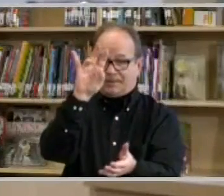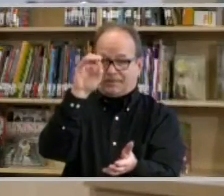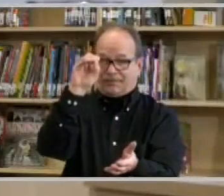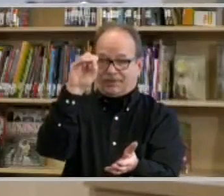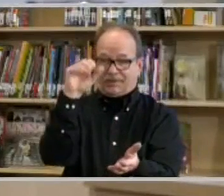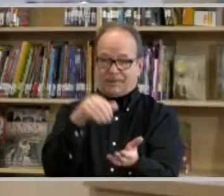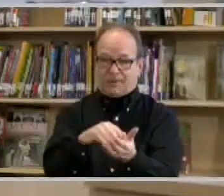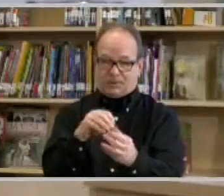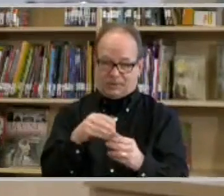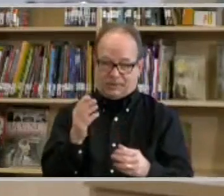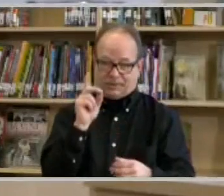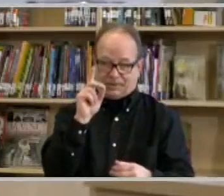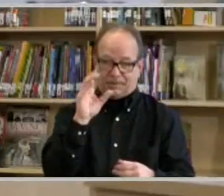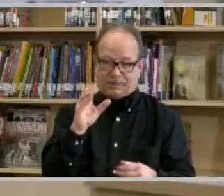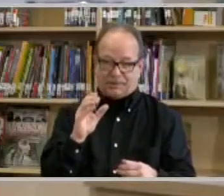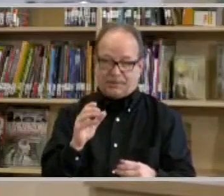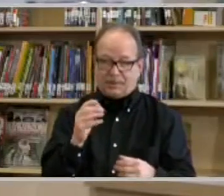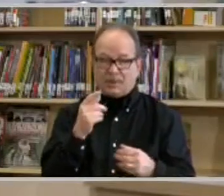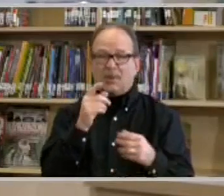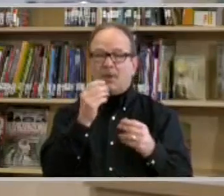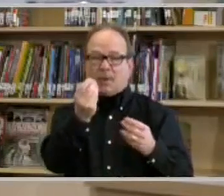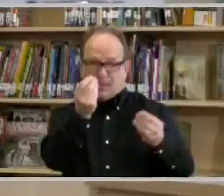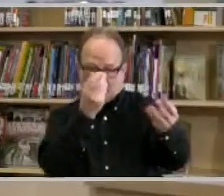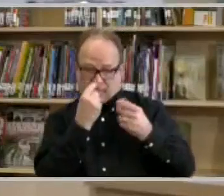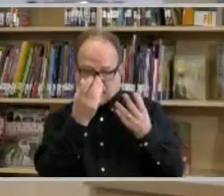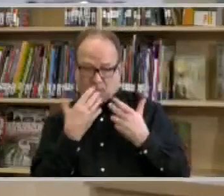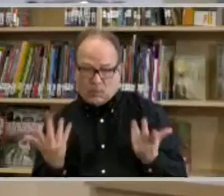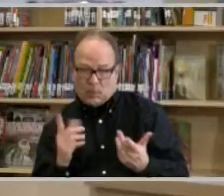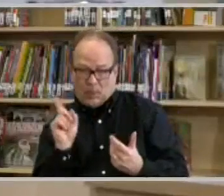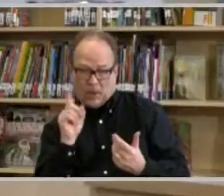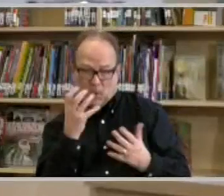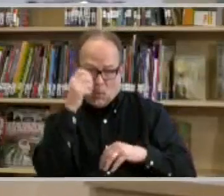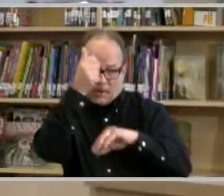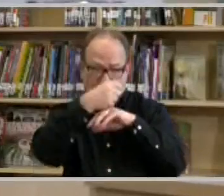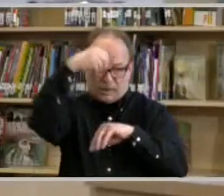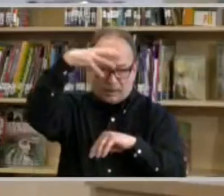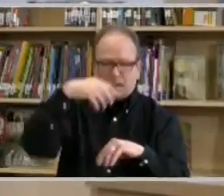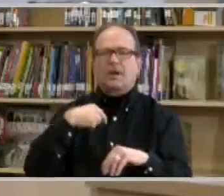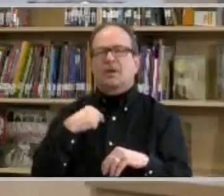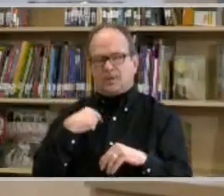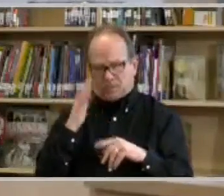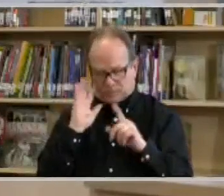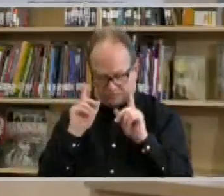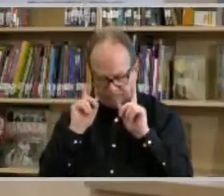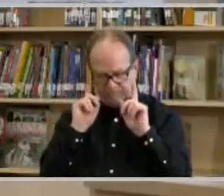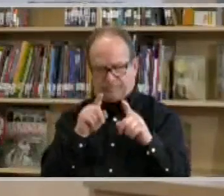D.C., AND SO IF YOU WANT SOME MORE INFORMATION ABOUT THAT,